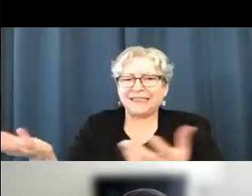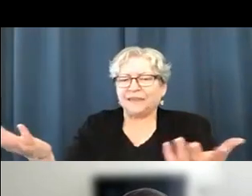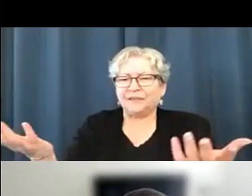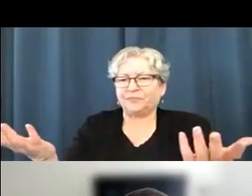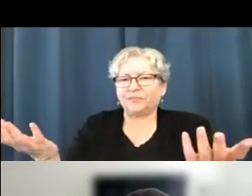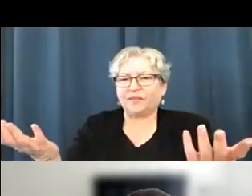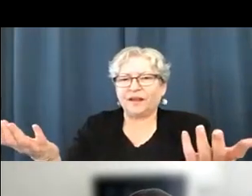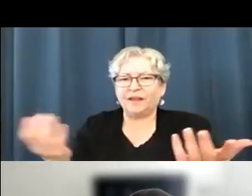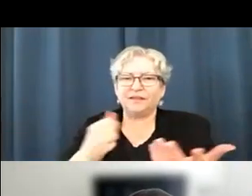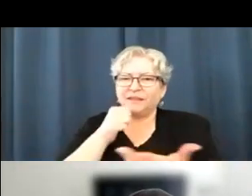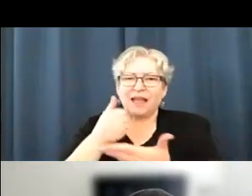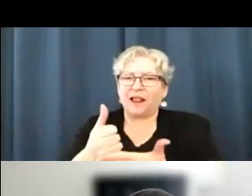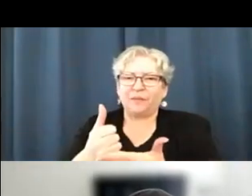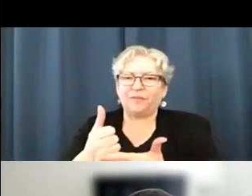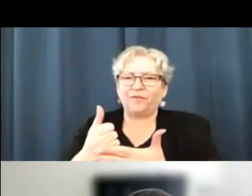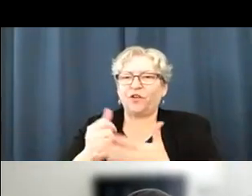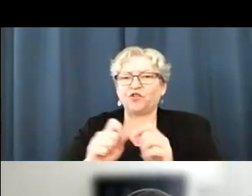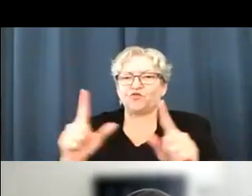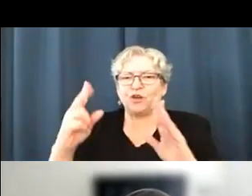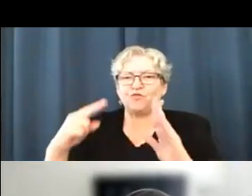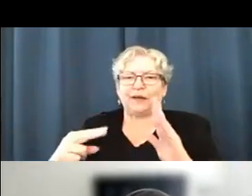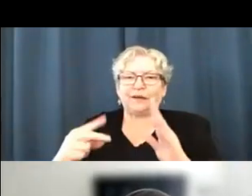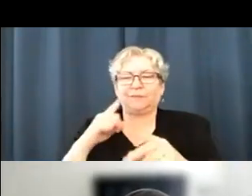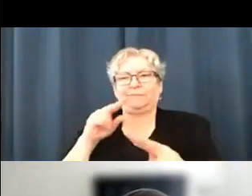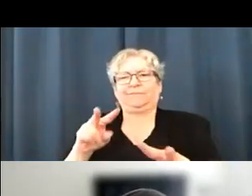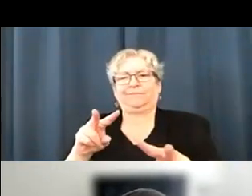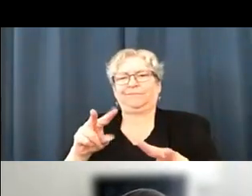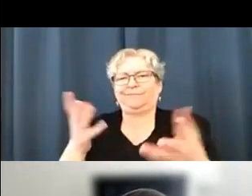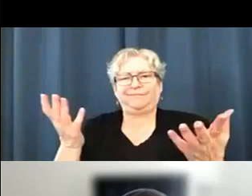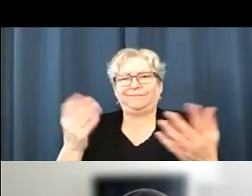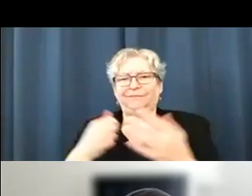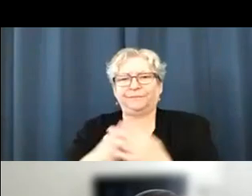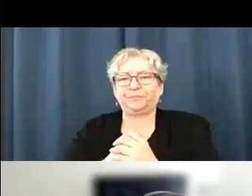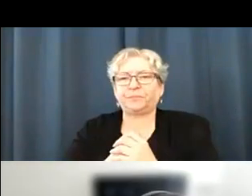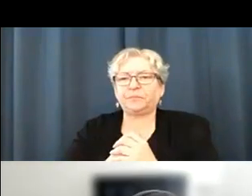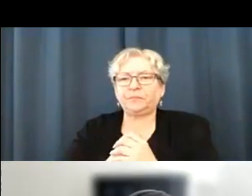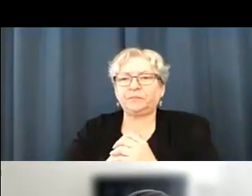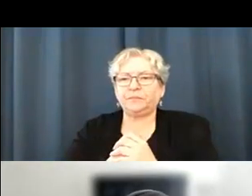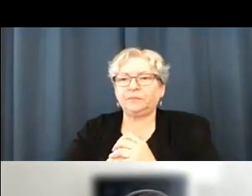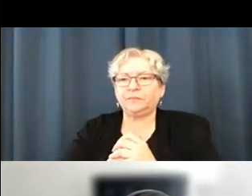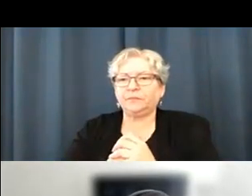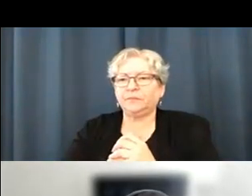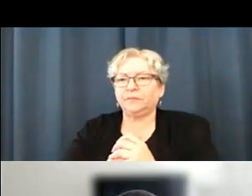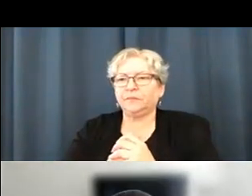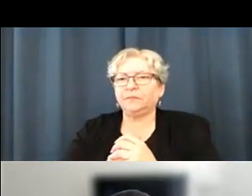It's not helpful for our screen reader users to see the... Moving forward. And one more thing,